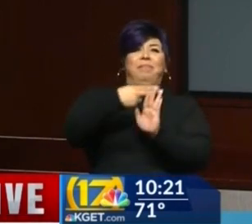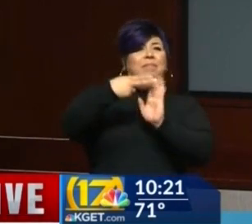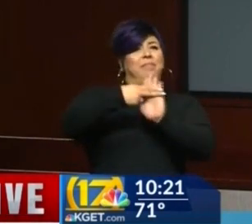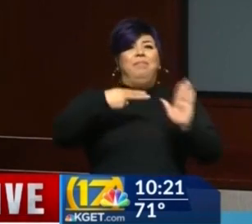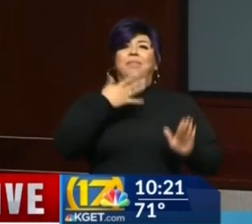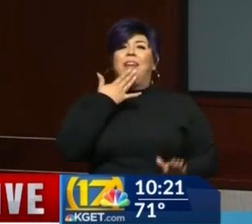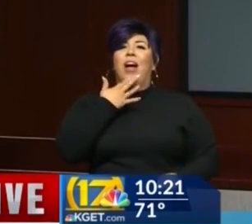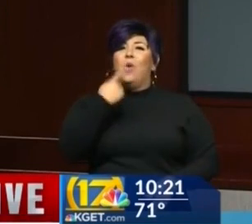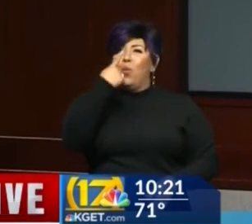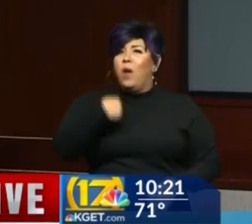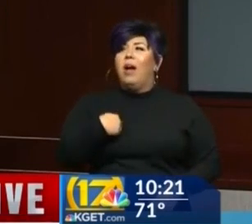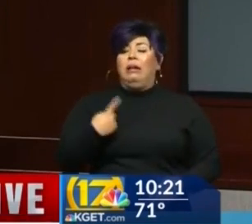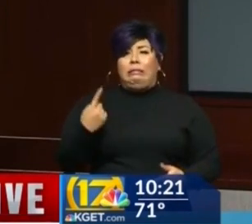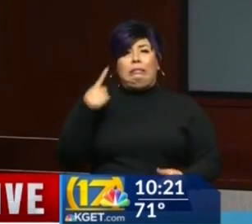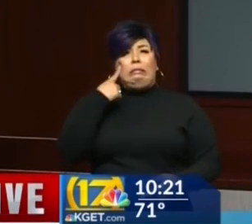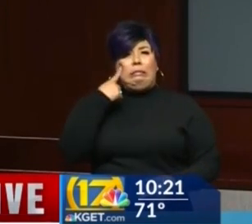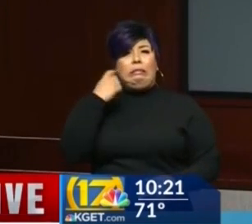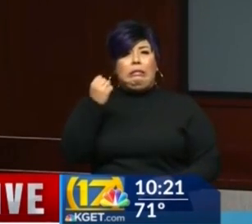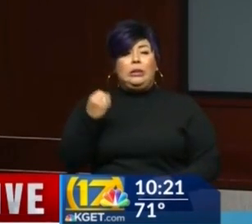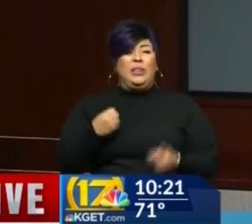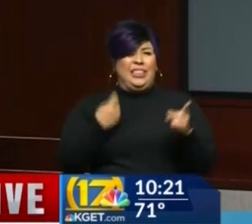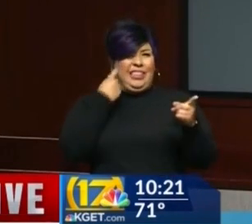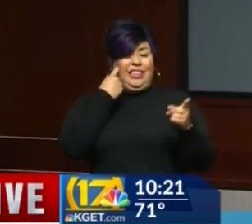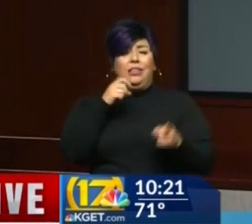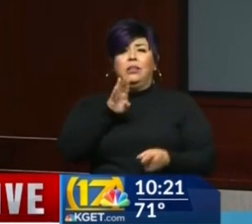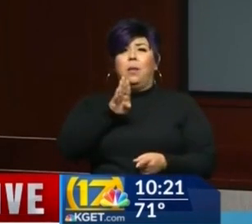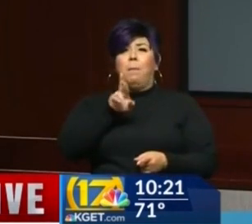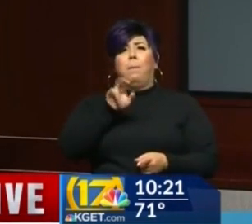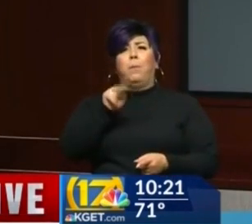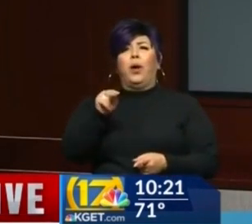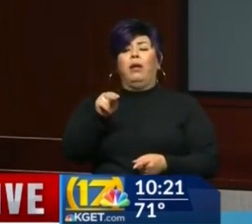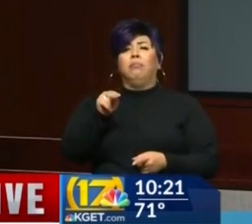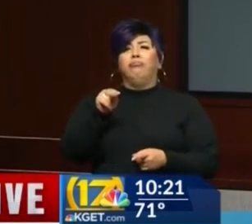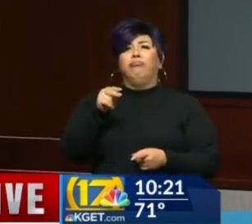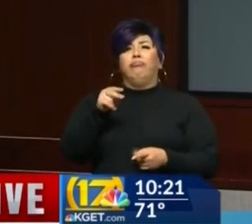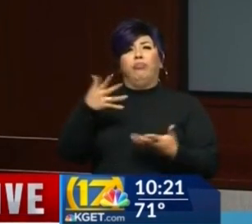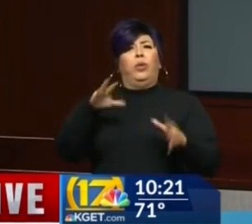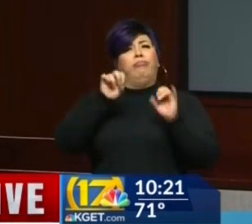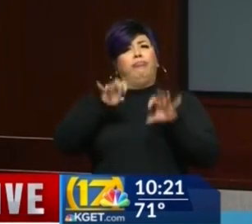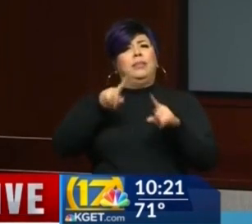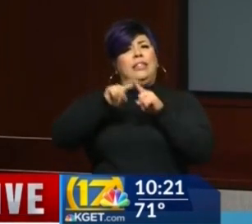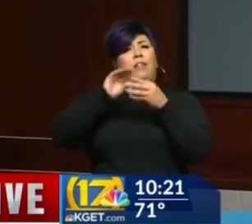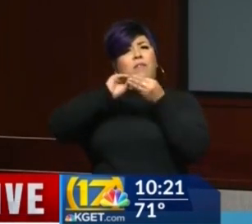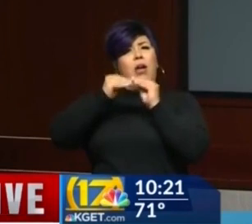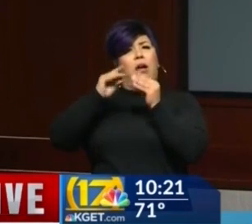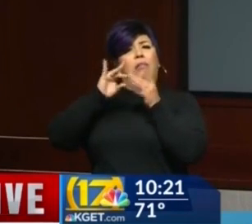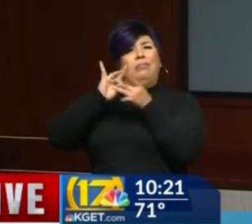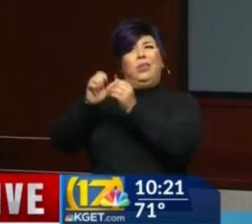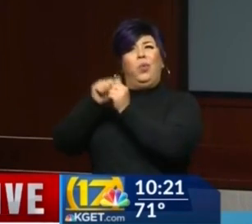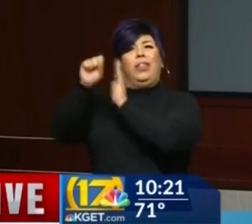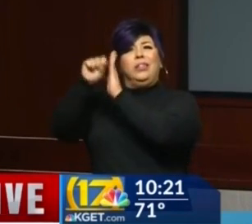BUT AT THIS POINT, THURSDAY. FIVE DAYS BEFORE TUESDAY WE ARE HIGHLY OPTIMISTIC THAT WE WILL